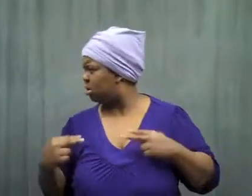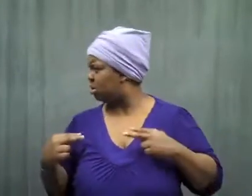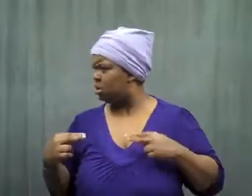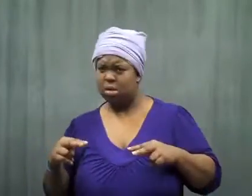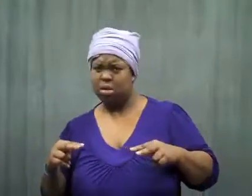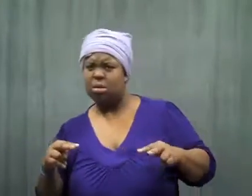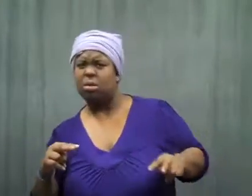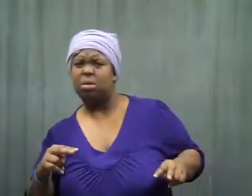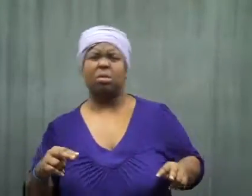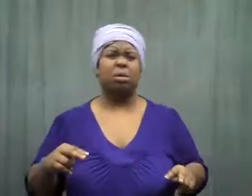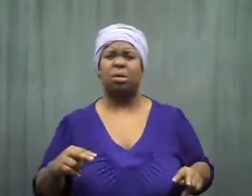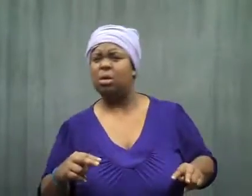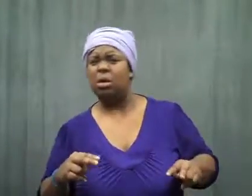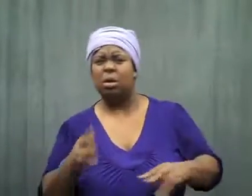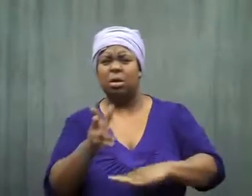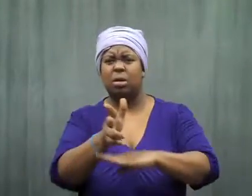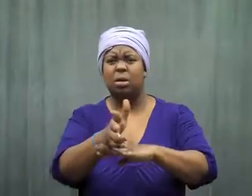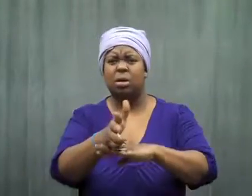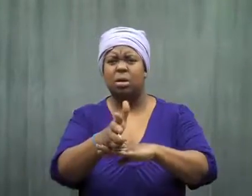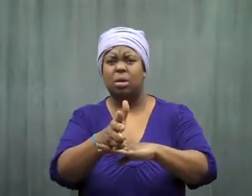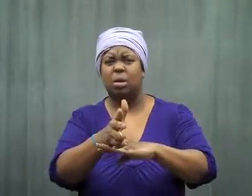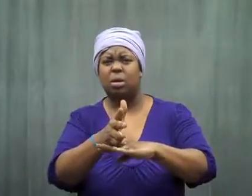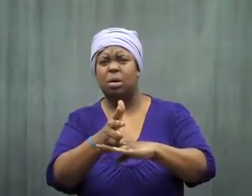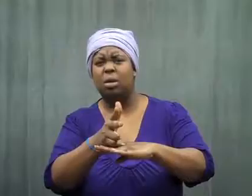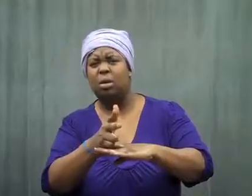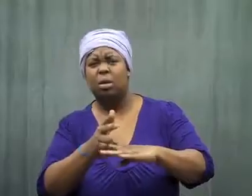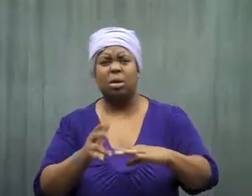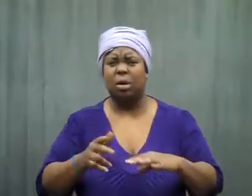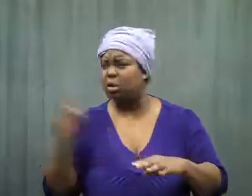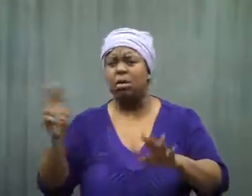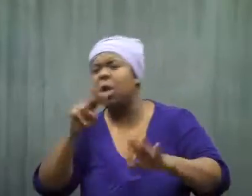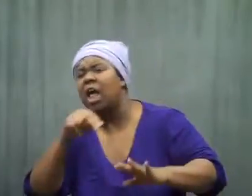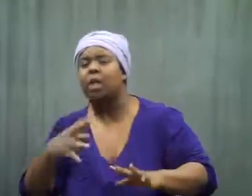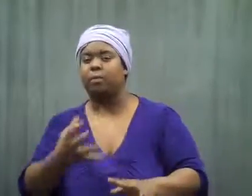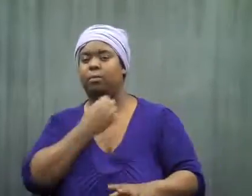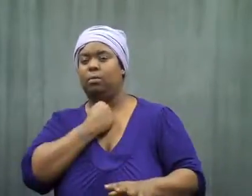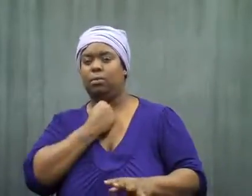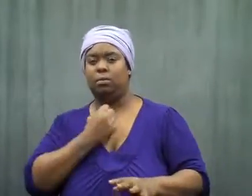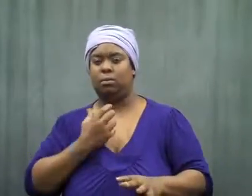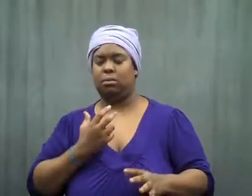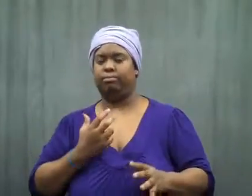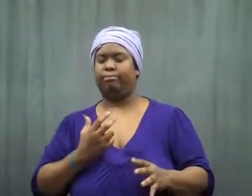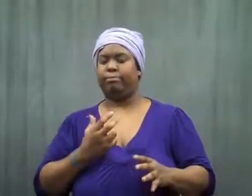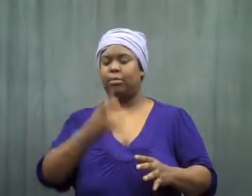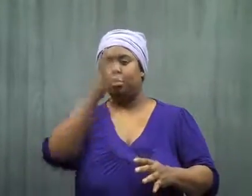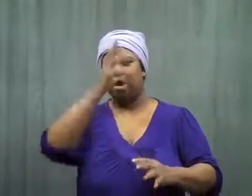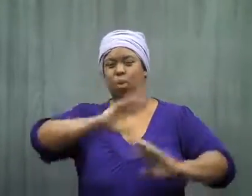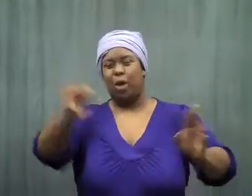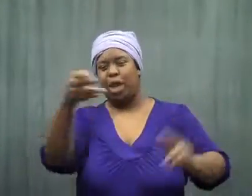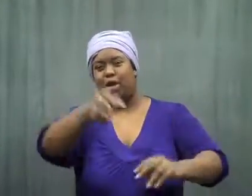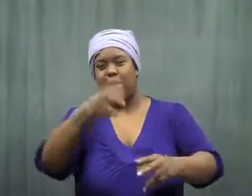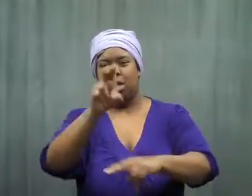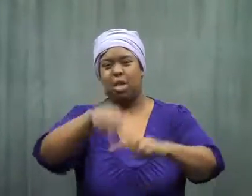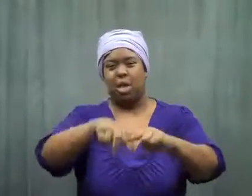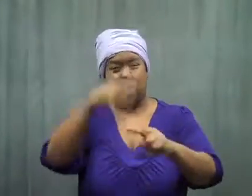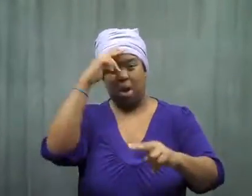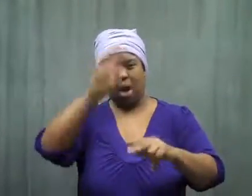The bus was moving backwards.